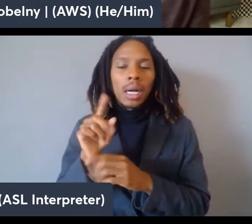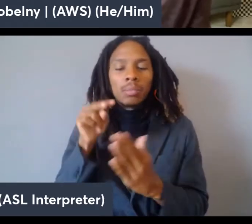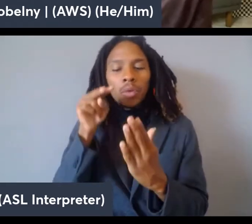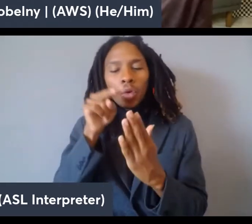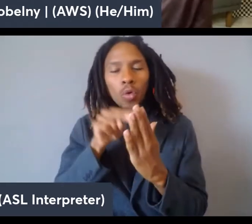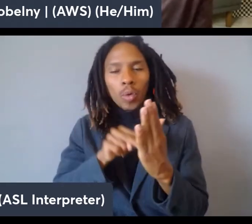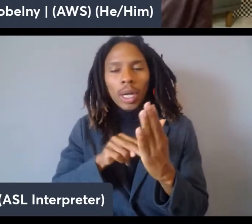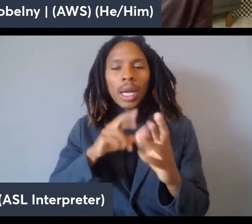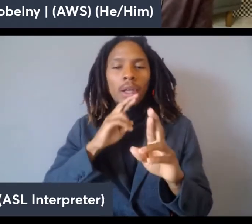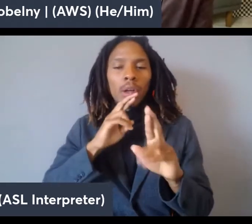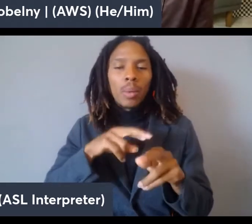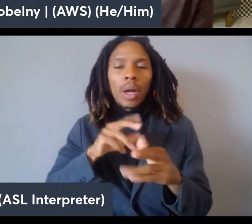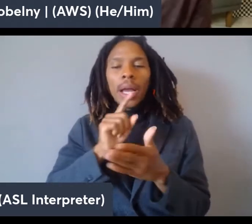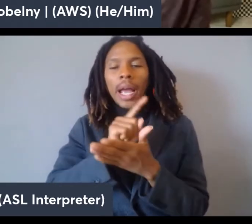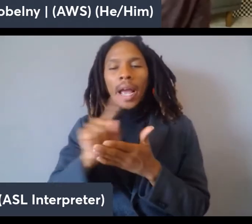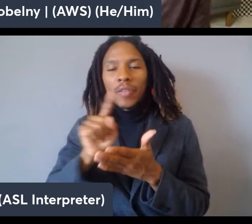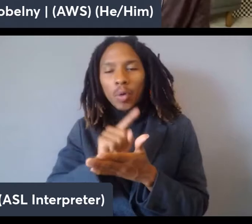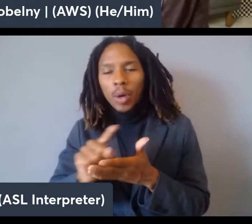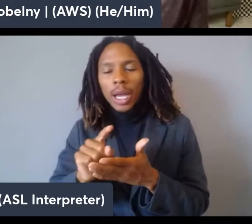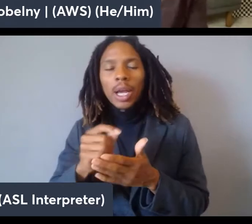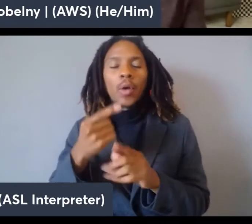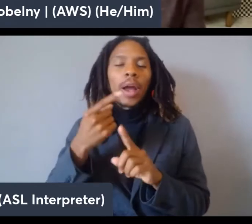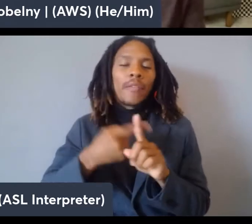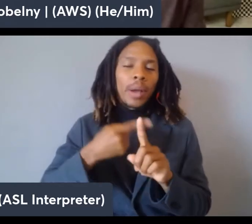every week or every month, and that's it.